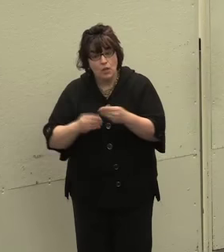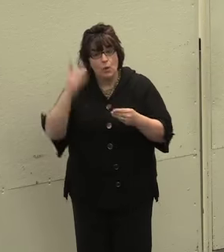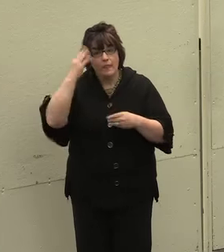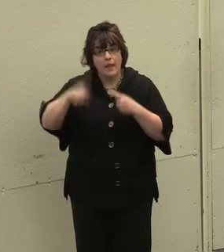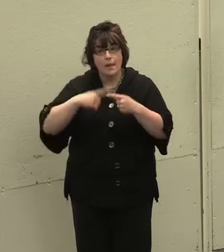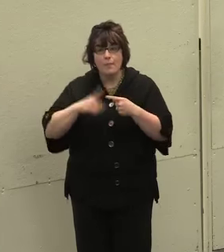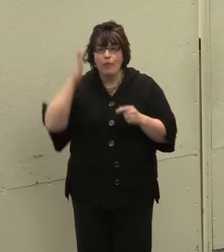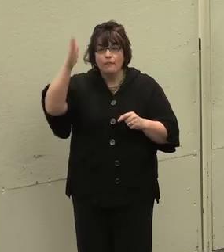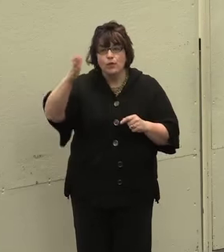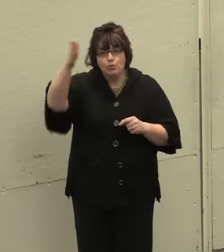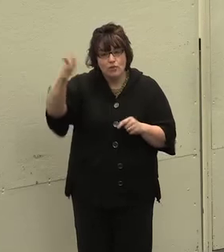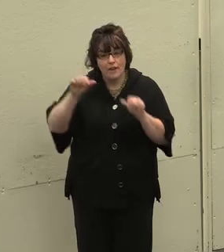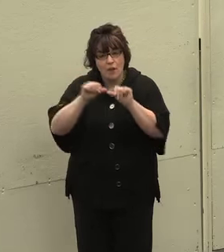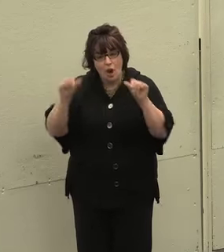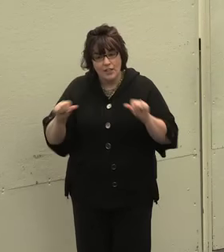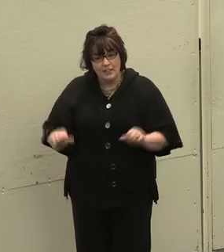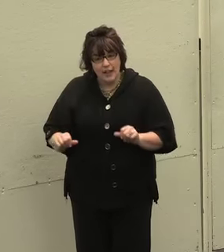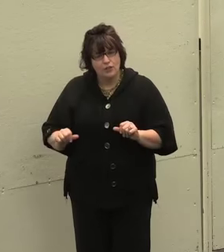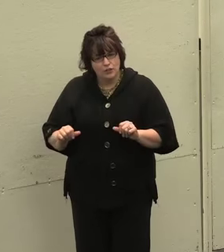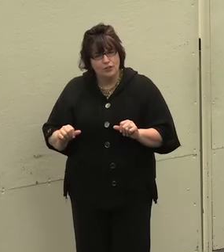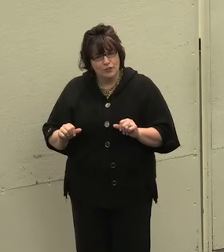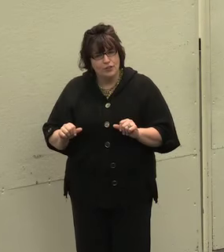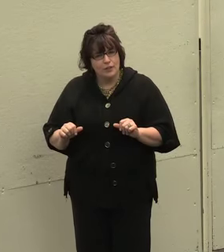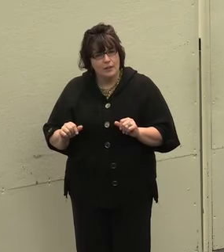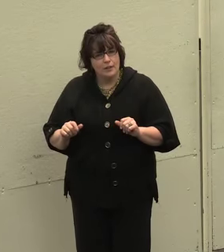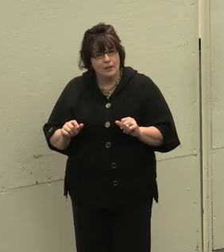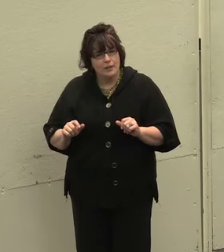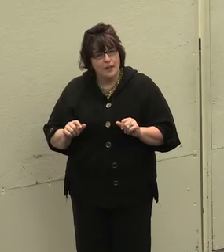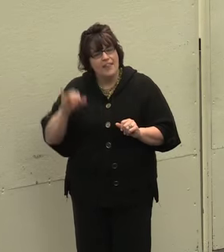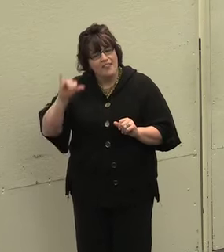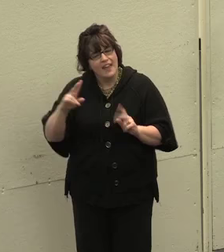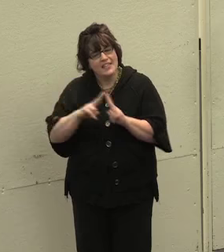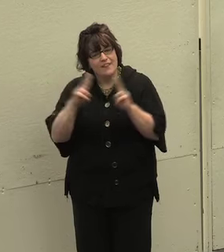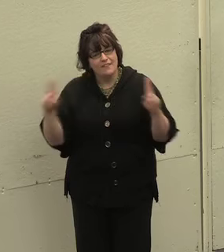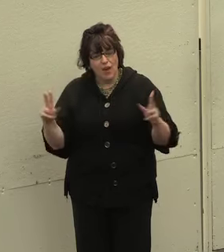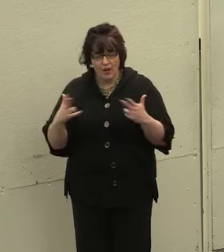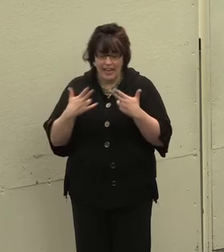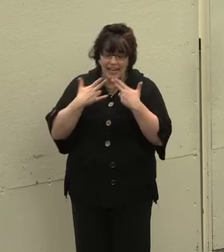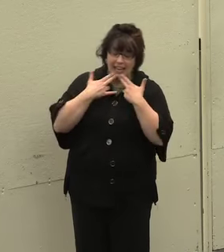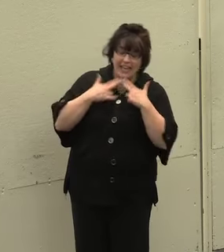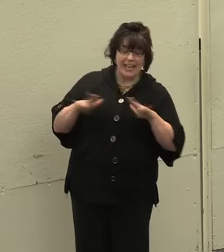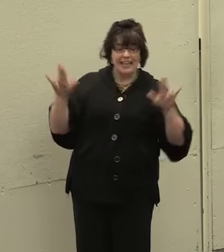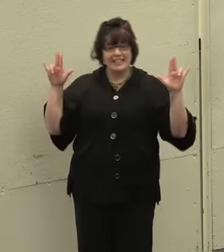So that is a really, really innocent attitude to architecture.